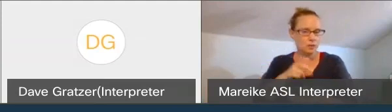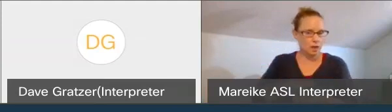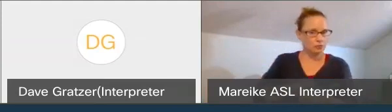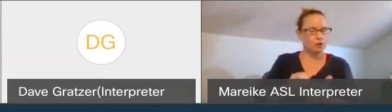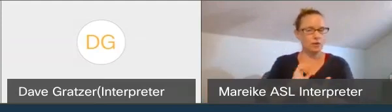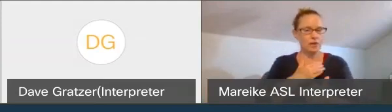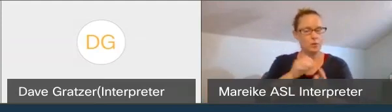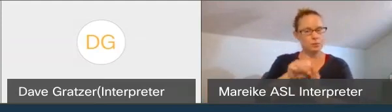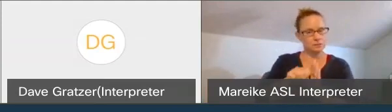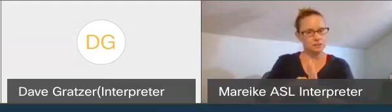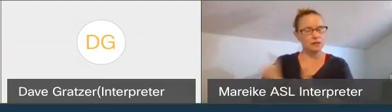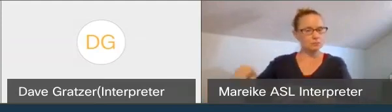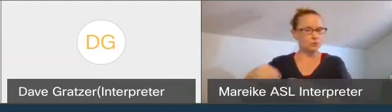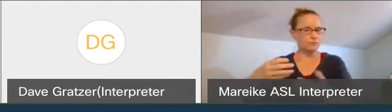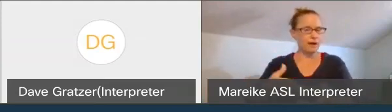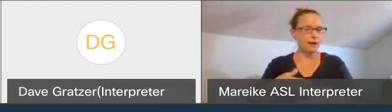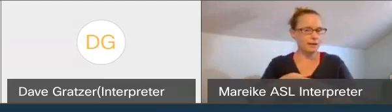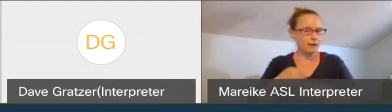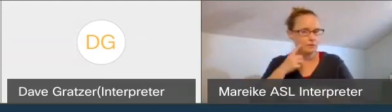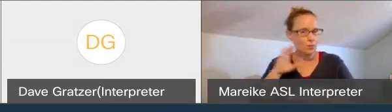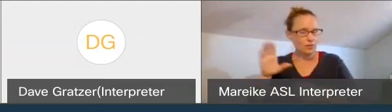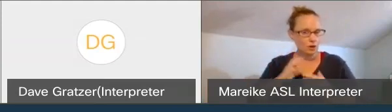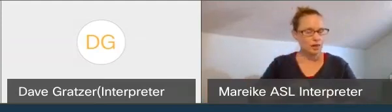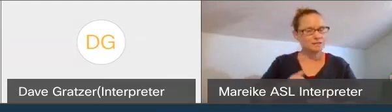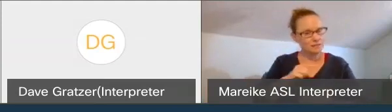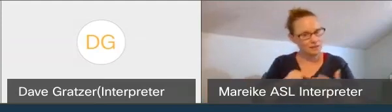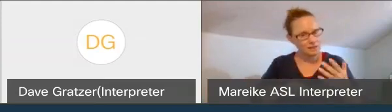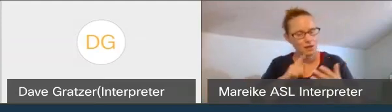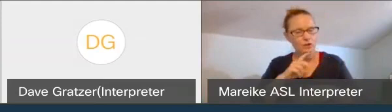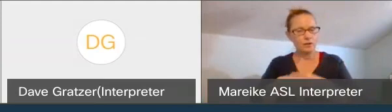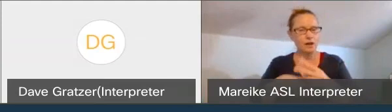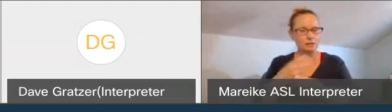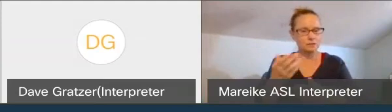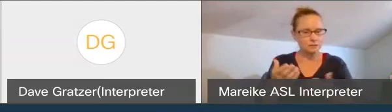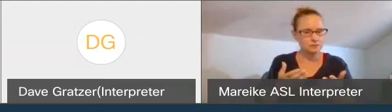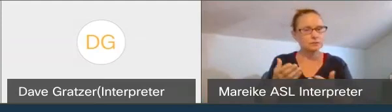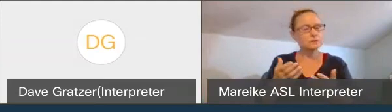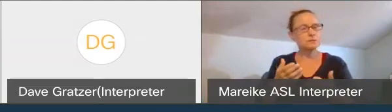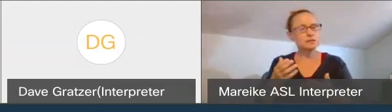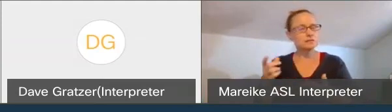to provide care for their clients, these are the types of services that the managed care organizations